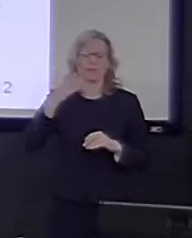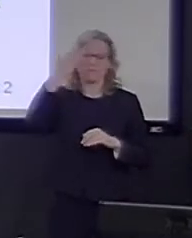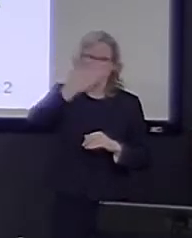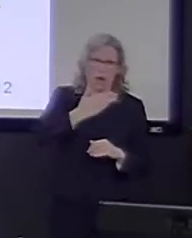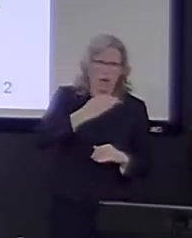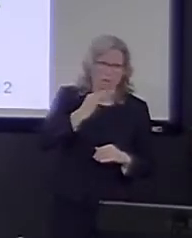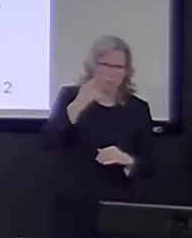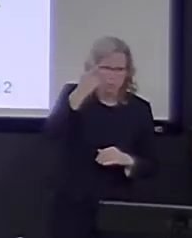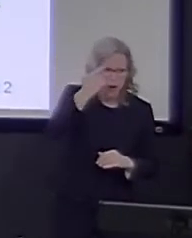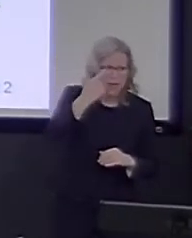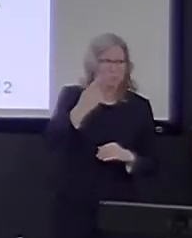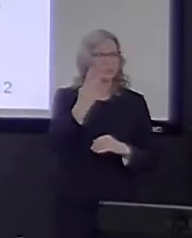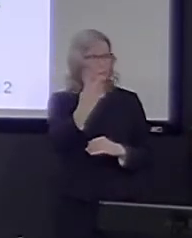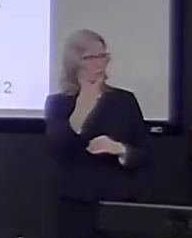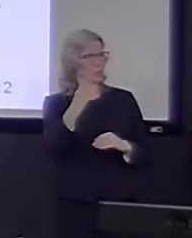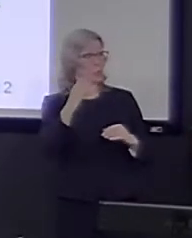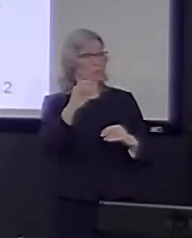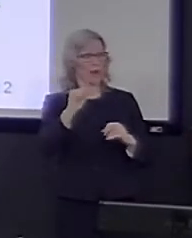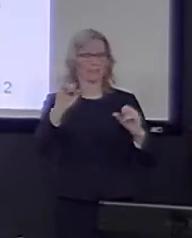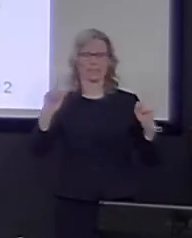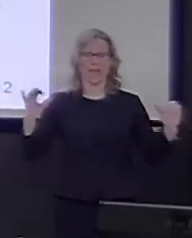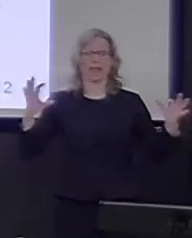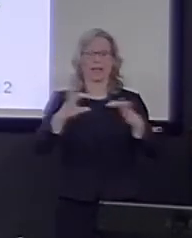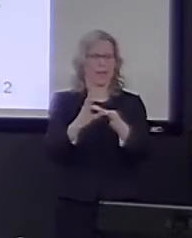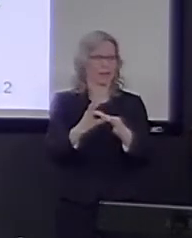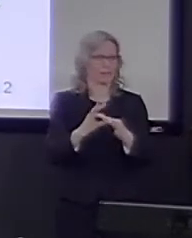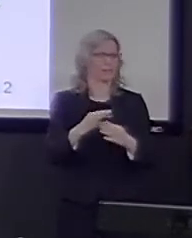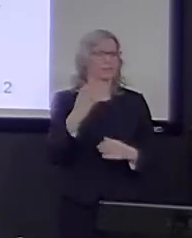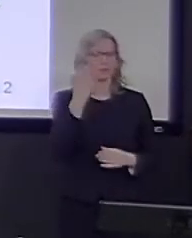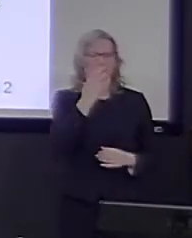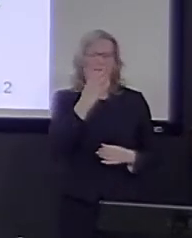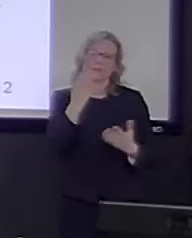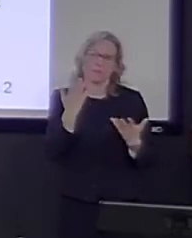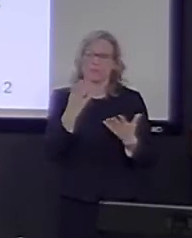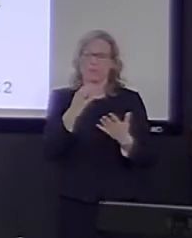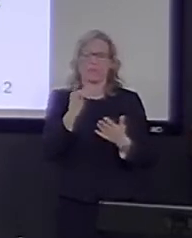That's a flight of ideas. It's an interpretation that's slightly beyond the data,